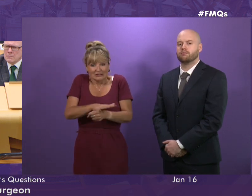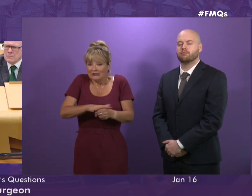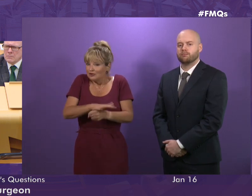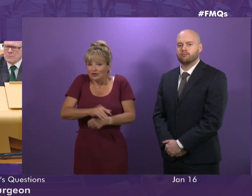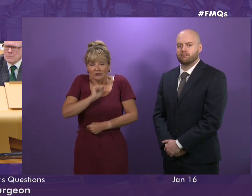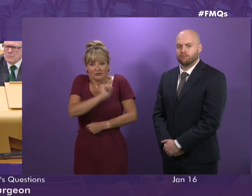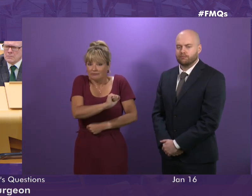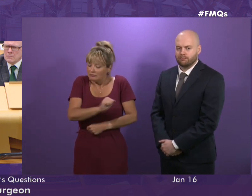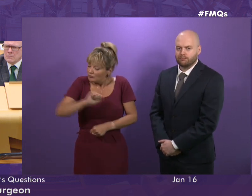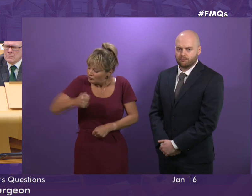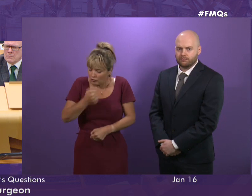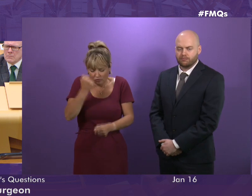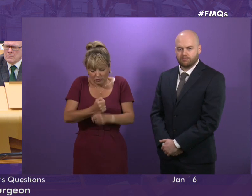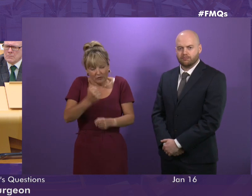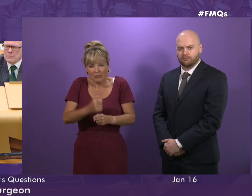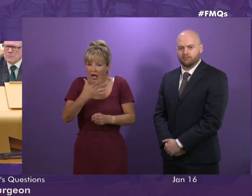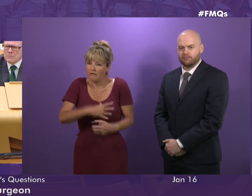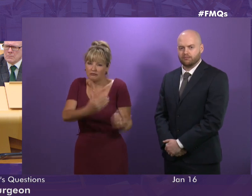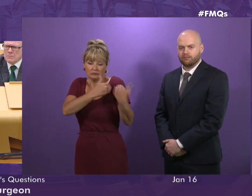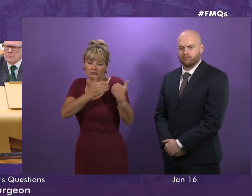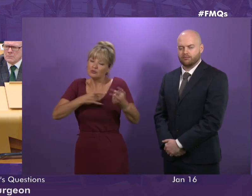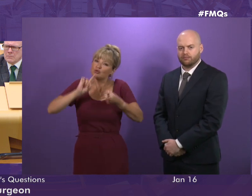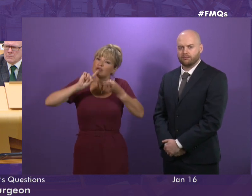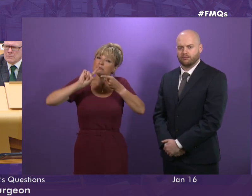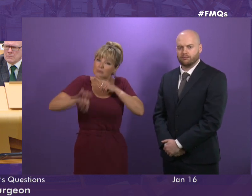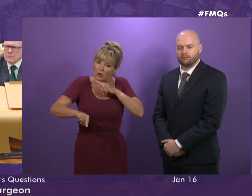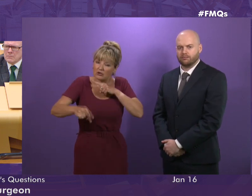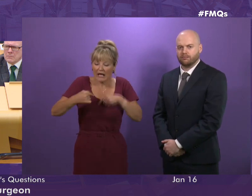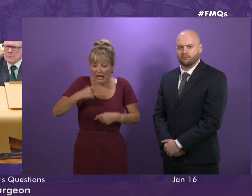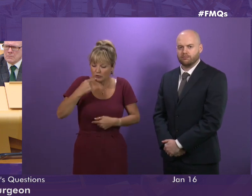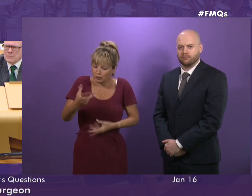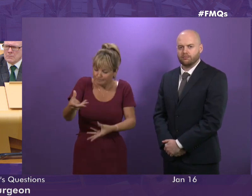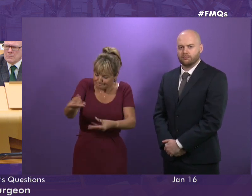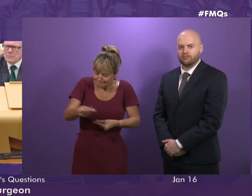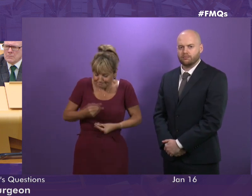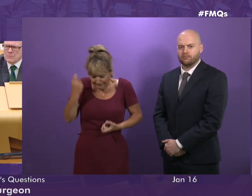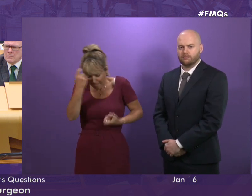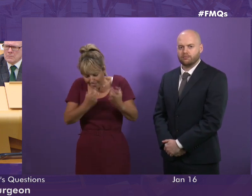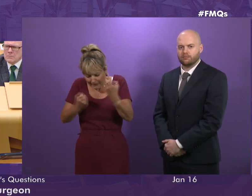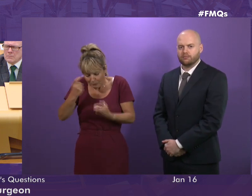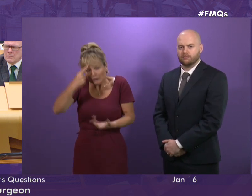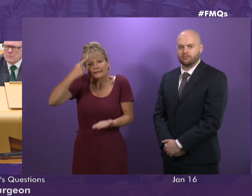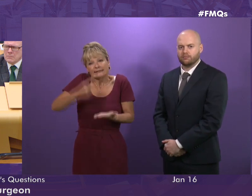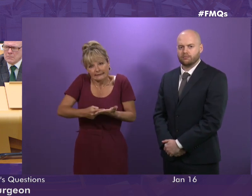has a responsibility to respond and to make considered judgments on such matters, and we will always seek to do that.